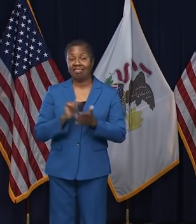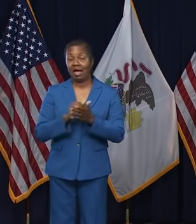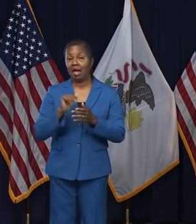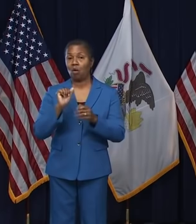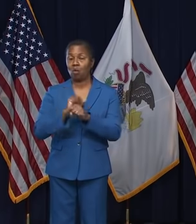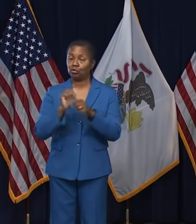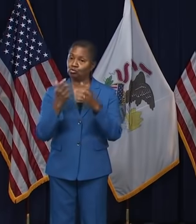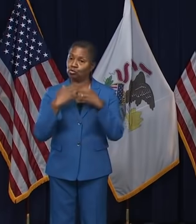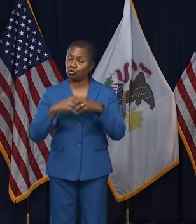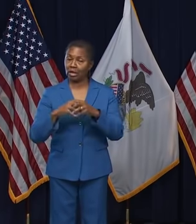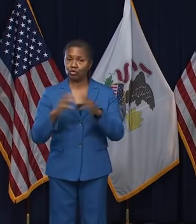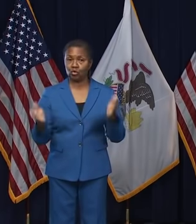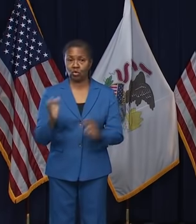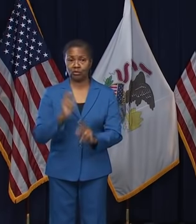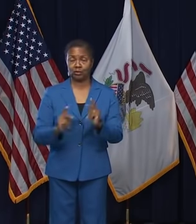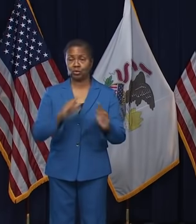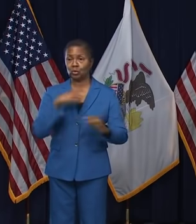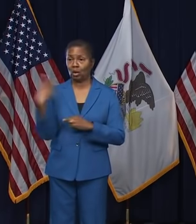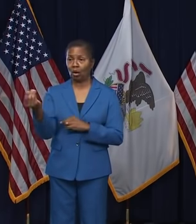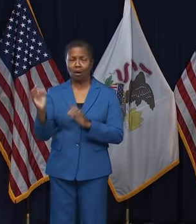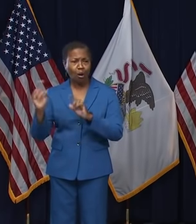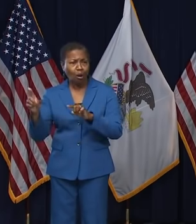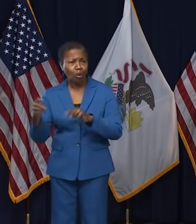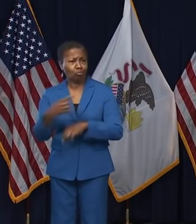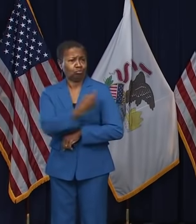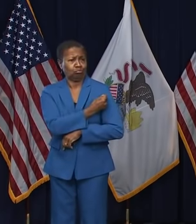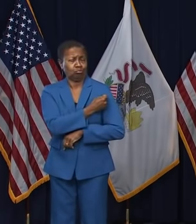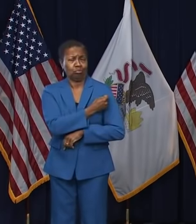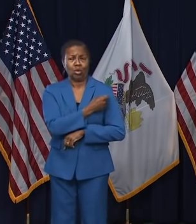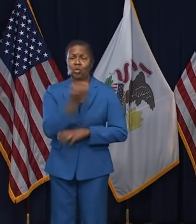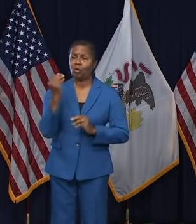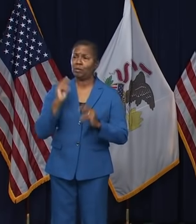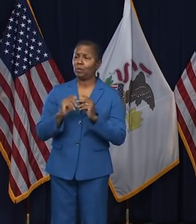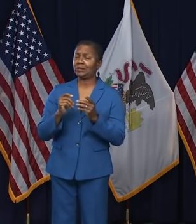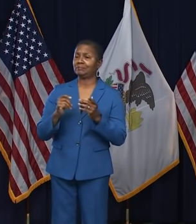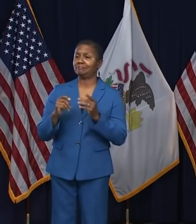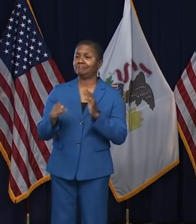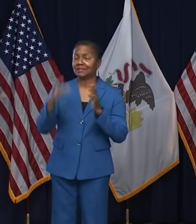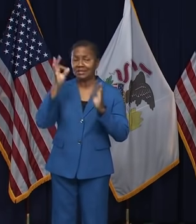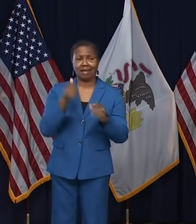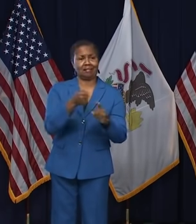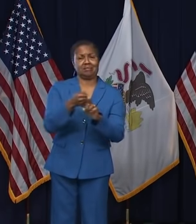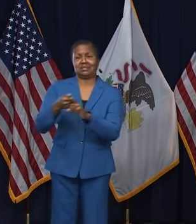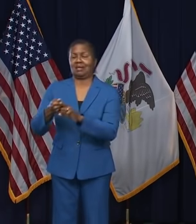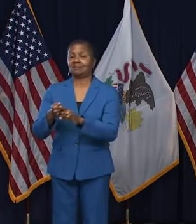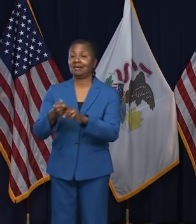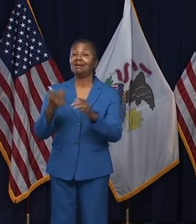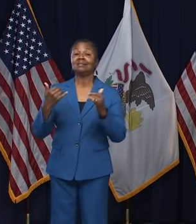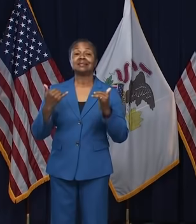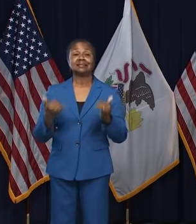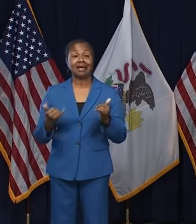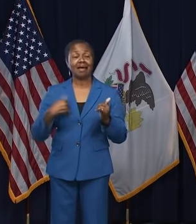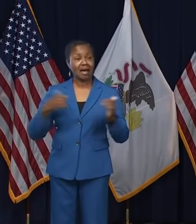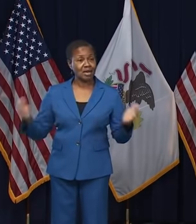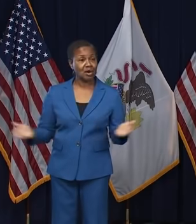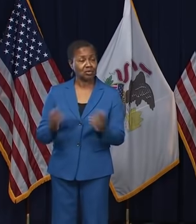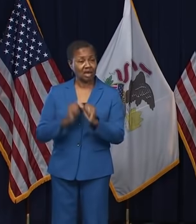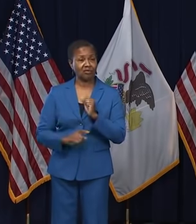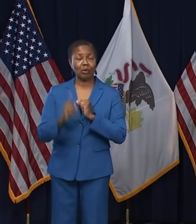you may have seen some of that- and all of that works together to encourage people to go get